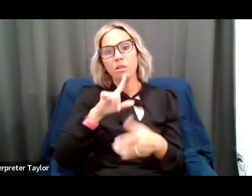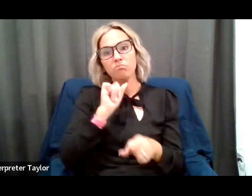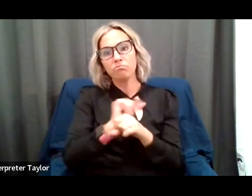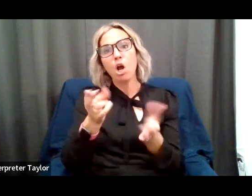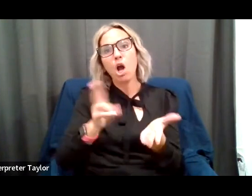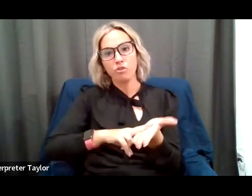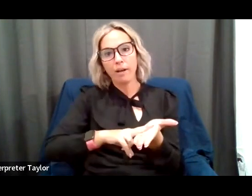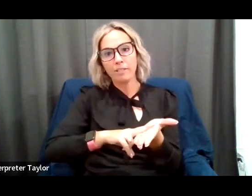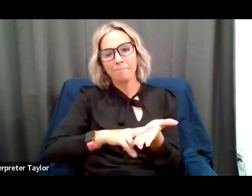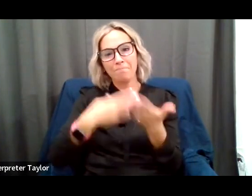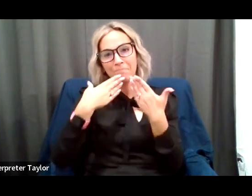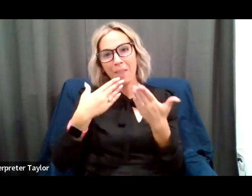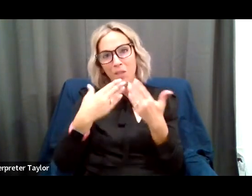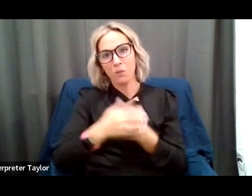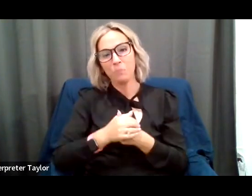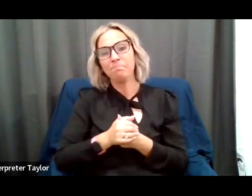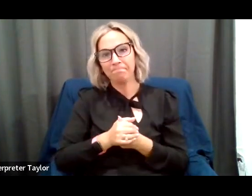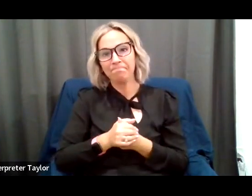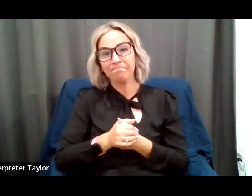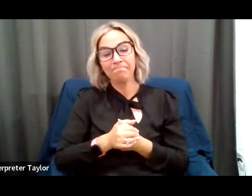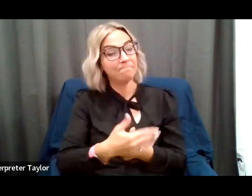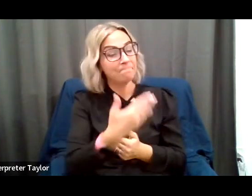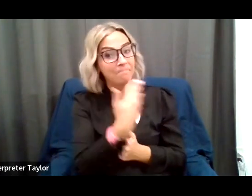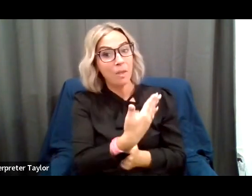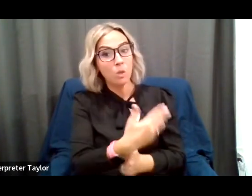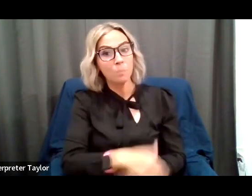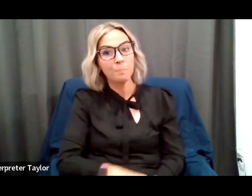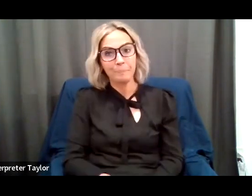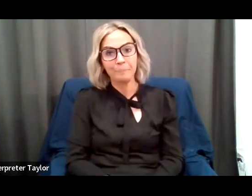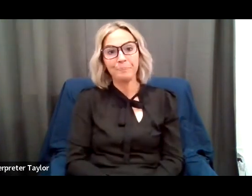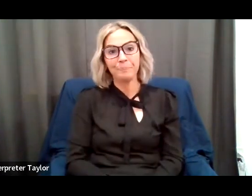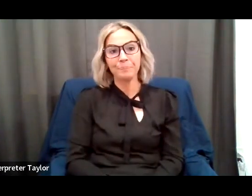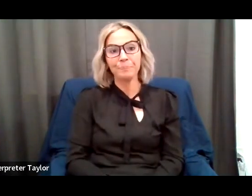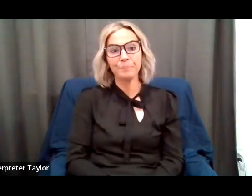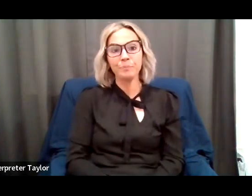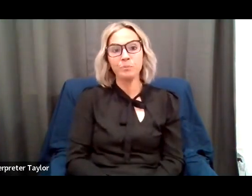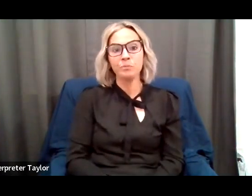Thank you. Thank you. Moving along.